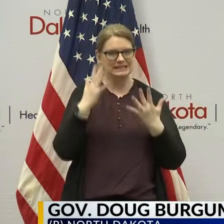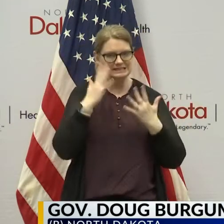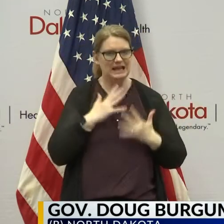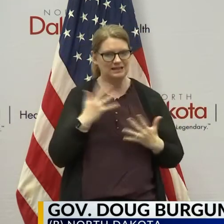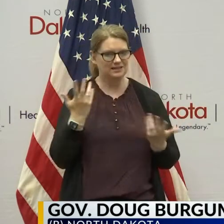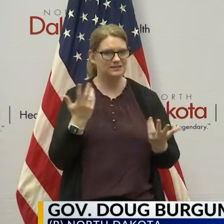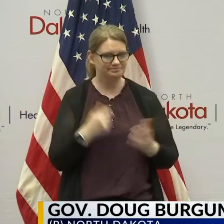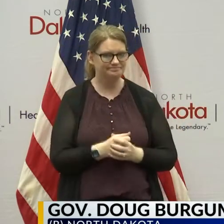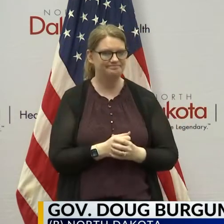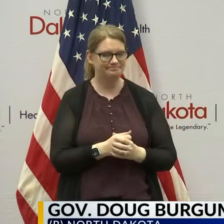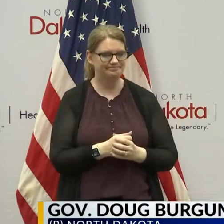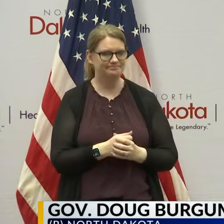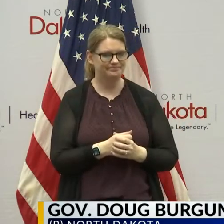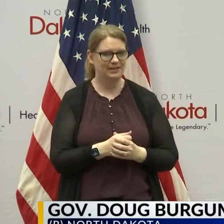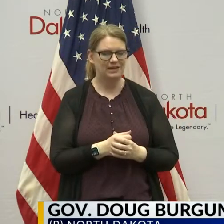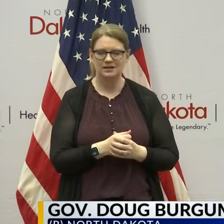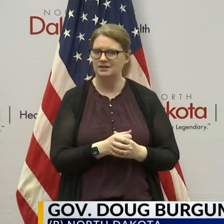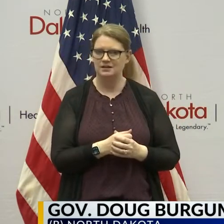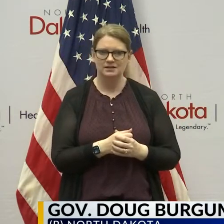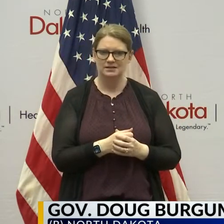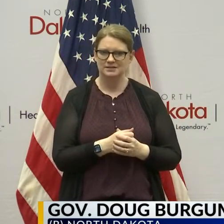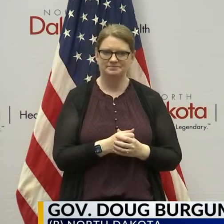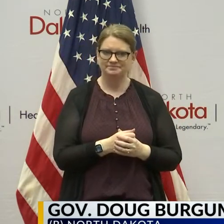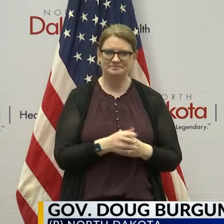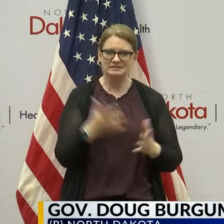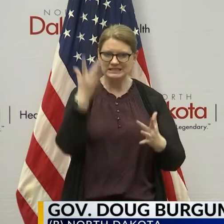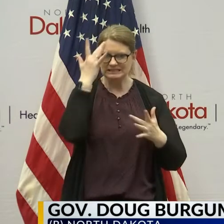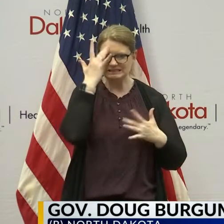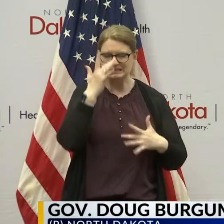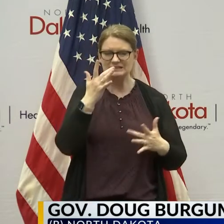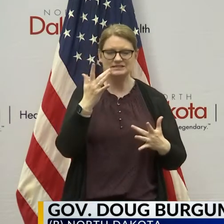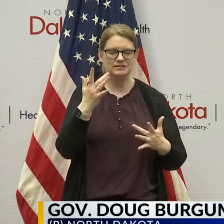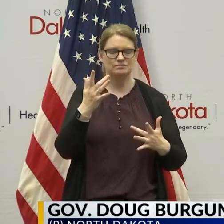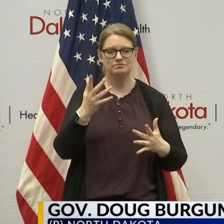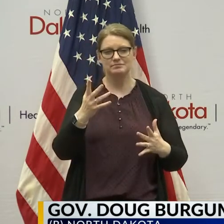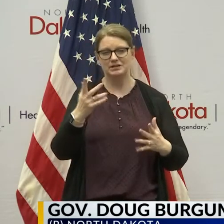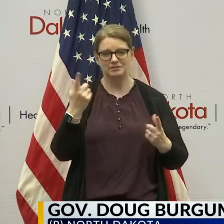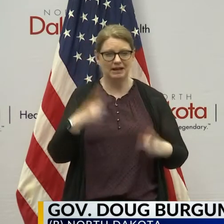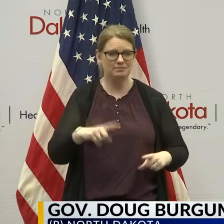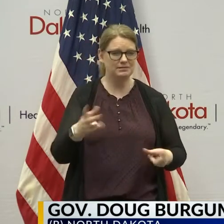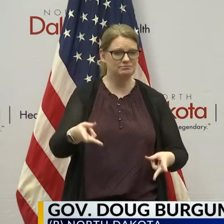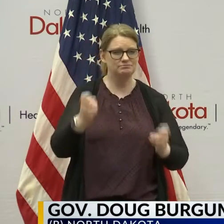THE GREEN LINE BELOW ARE THE NUMBER OF PEOPLE HAVE RECOVERED. THE TOP LINE IS THE NET NUMBER AND THAT'S NUMBER WE HAVE TO DEAL WITH TODAY AND OF COURSE